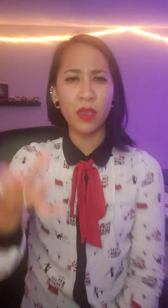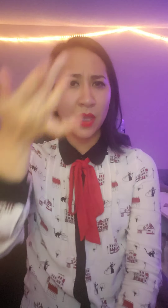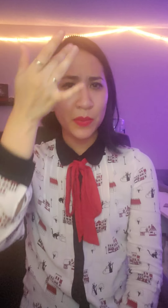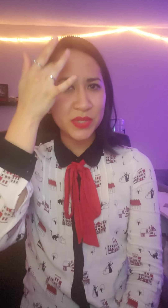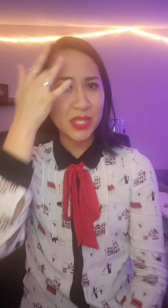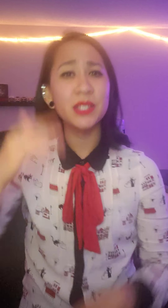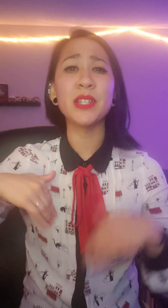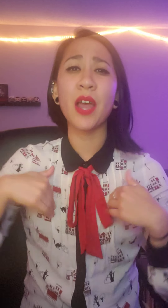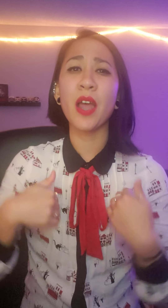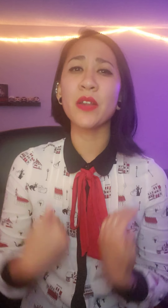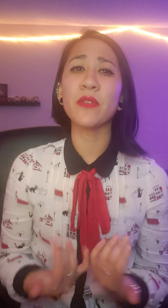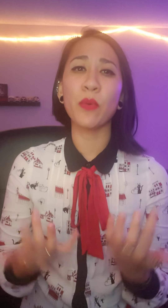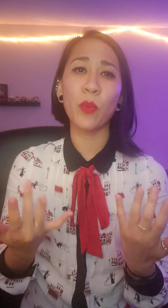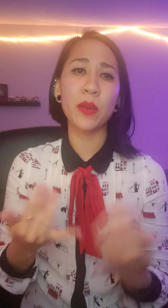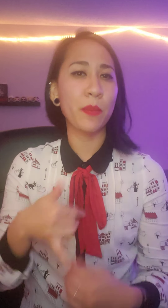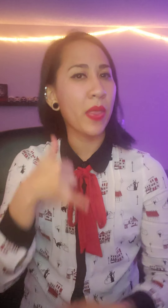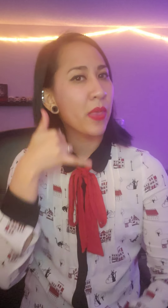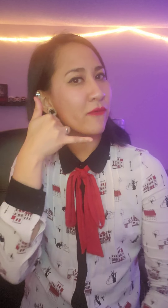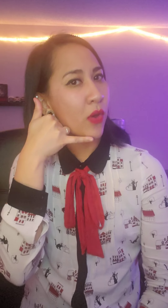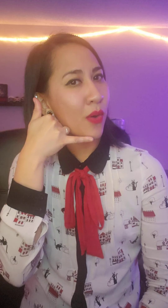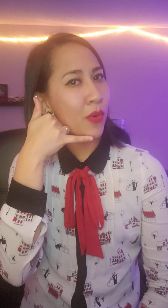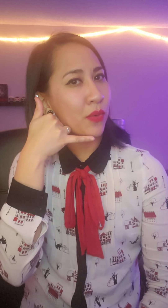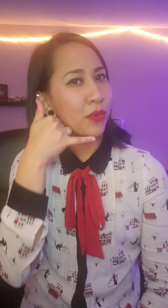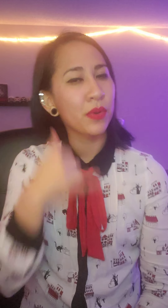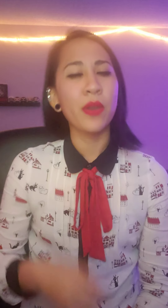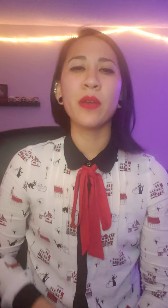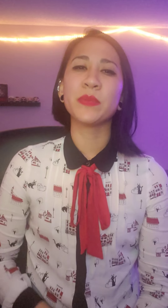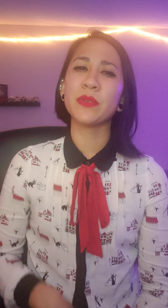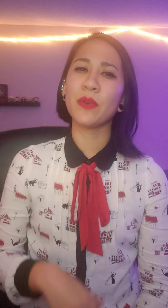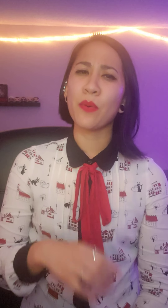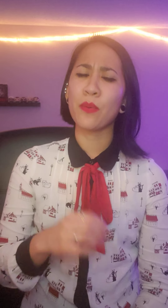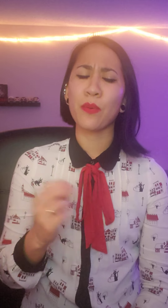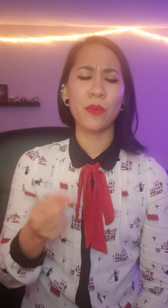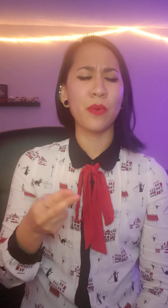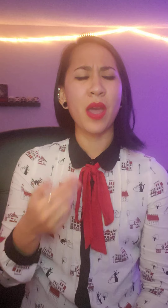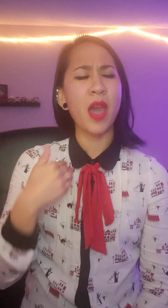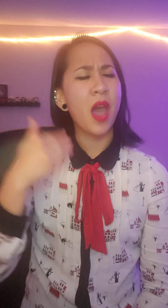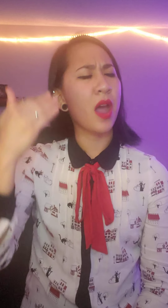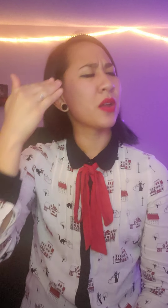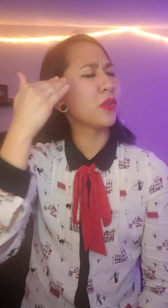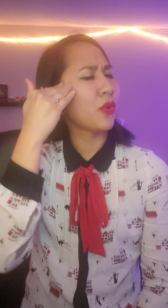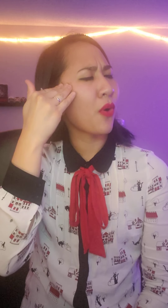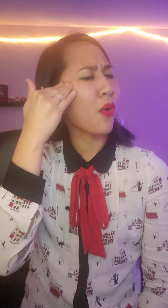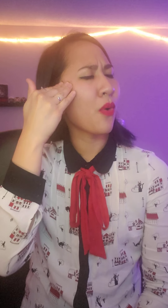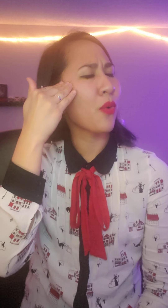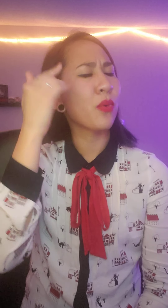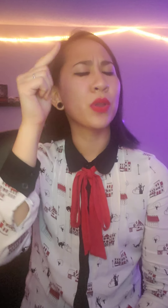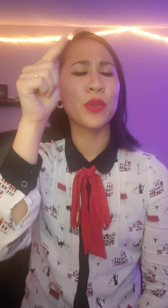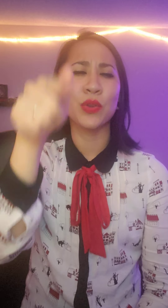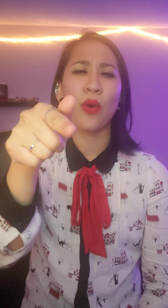I'm sick and tired of waiting by the phone, oh I know you're home